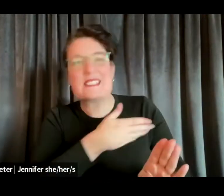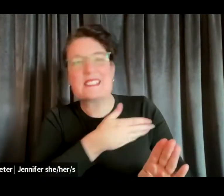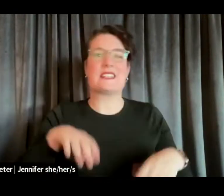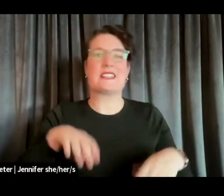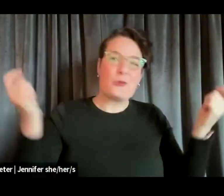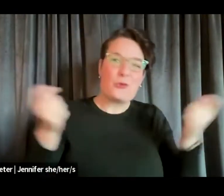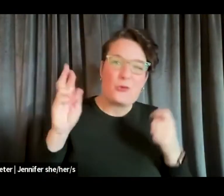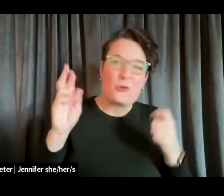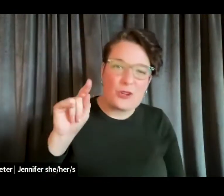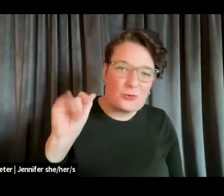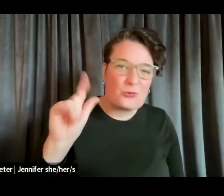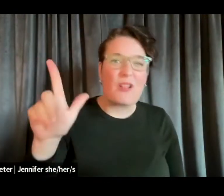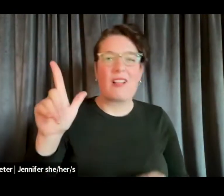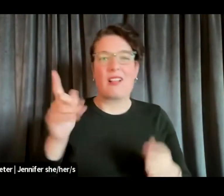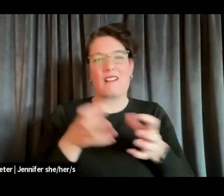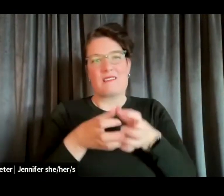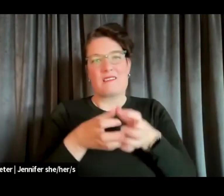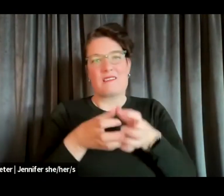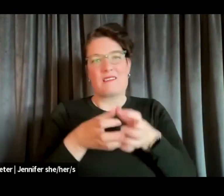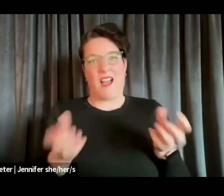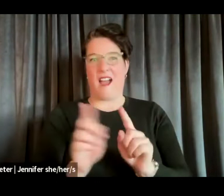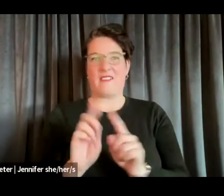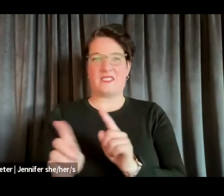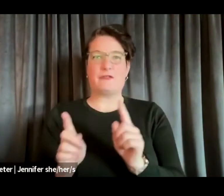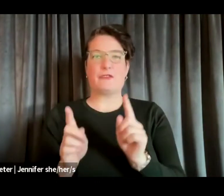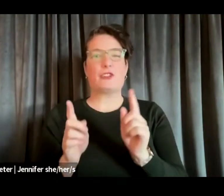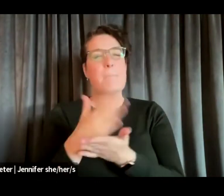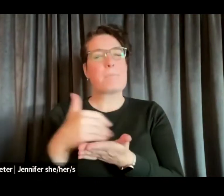And there's a lot of different parts of the land where I live.